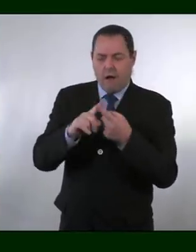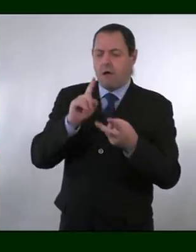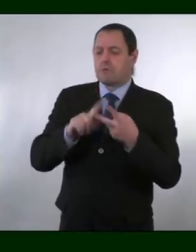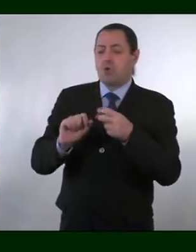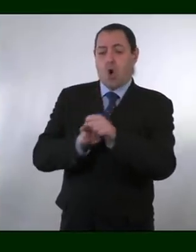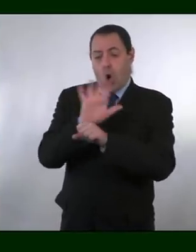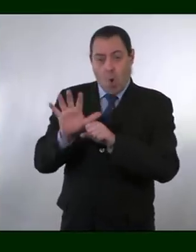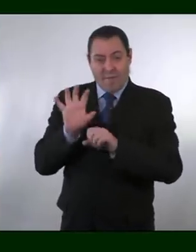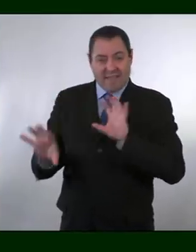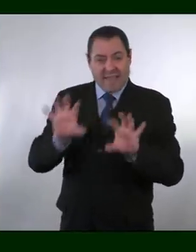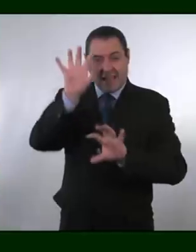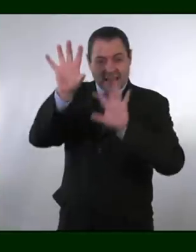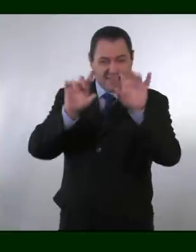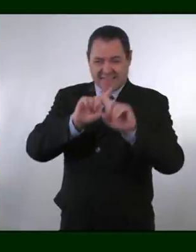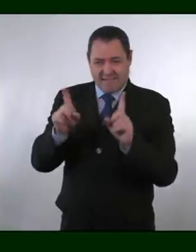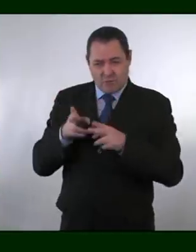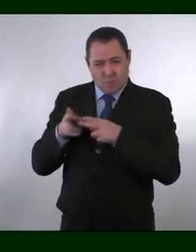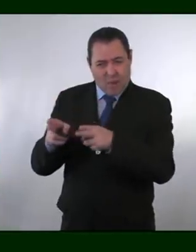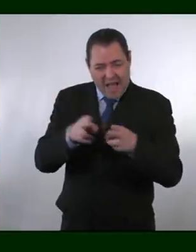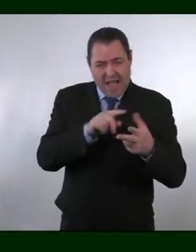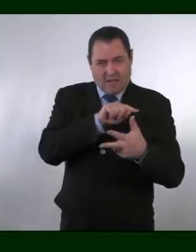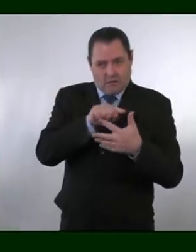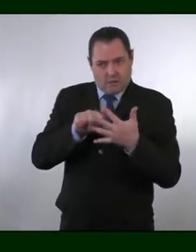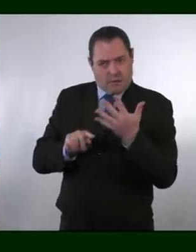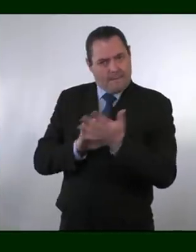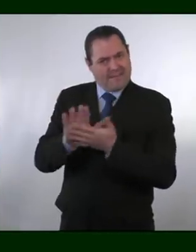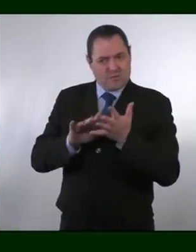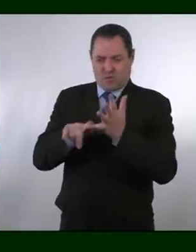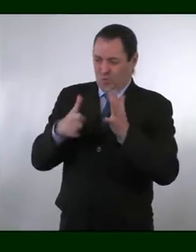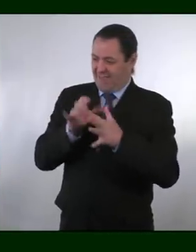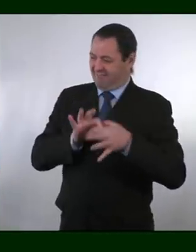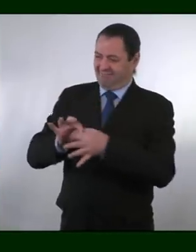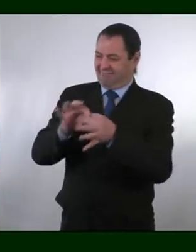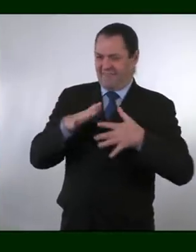he is seriously undermining the fabric of the United Kingdom. Instead of talking down